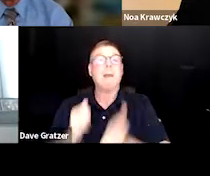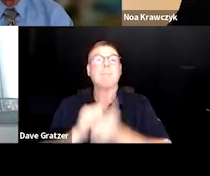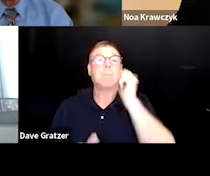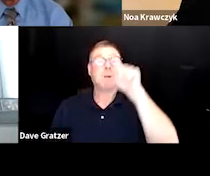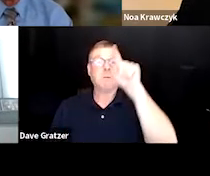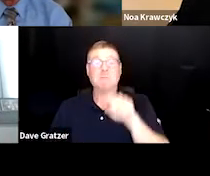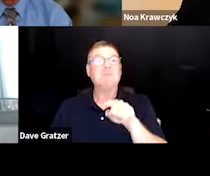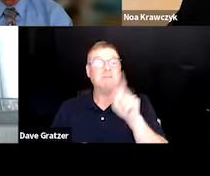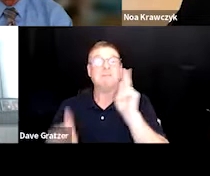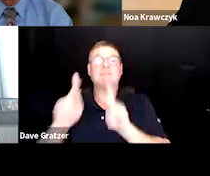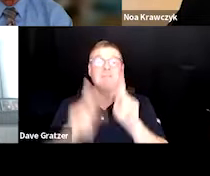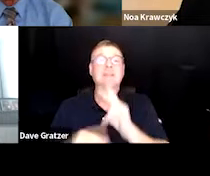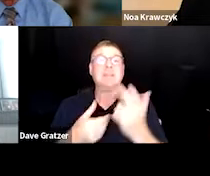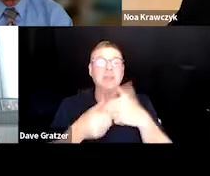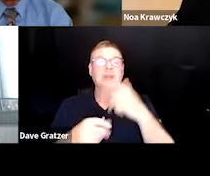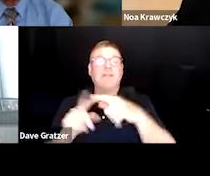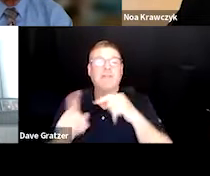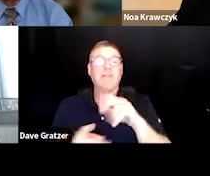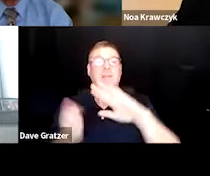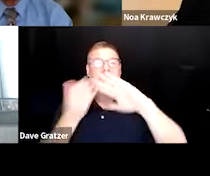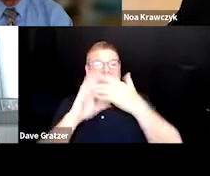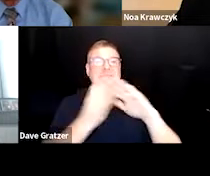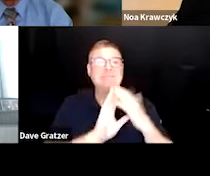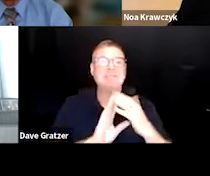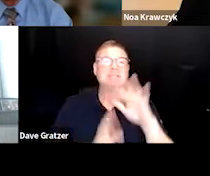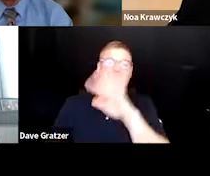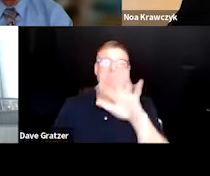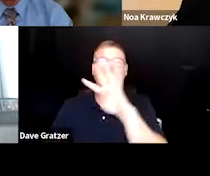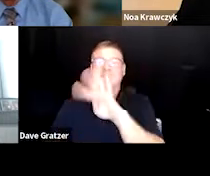are joining us from urban areas, about 44%.